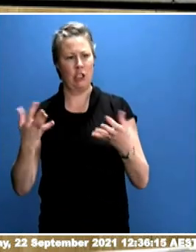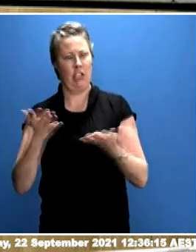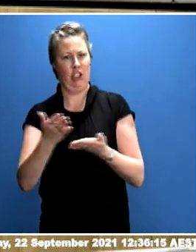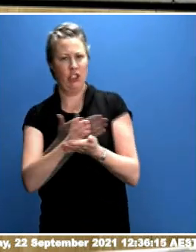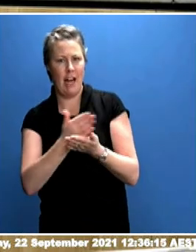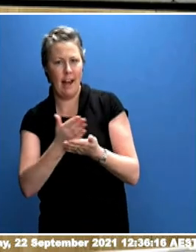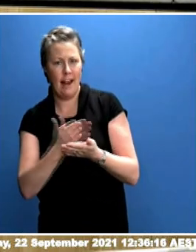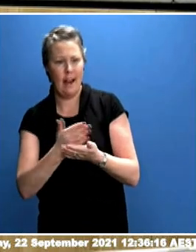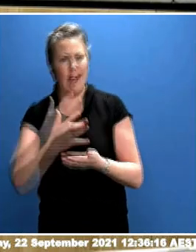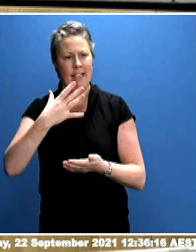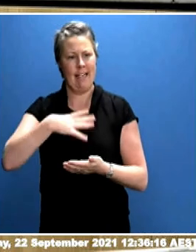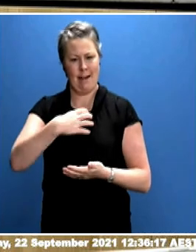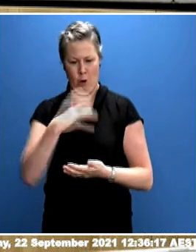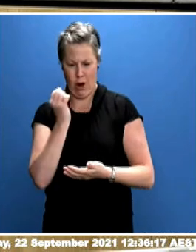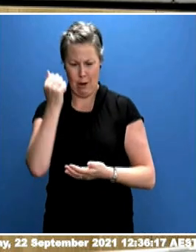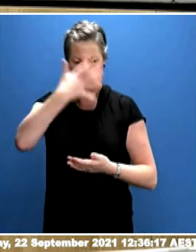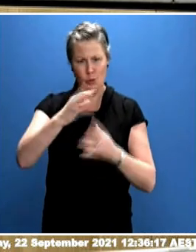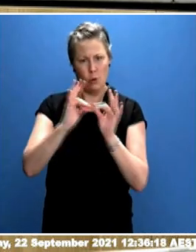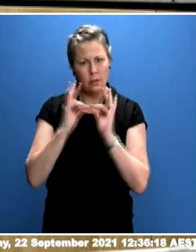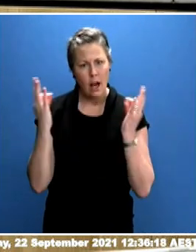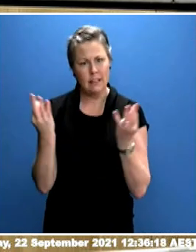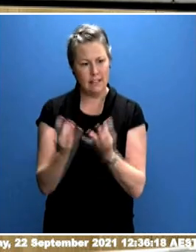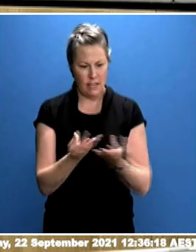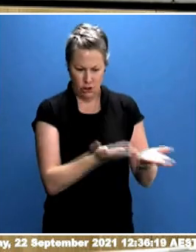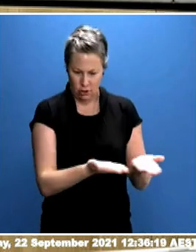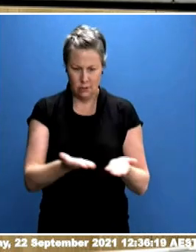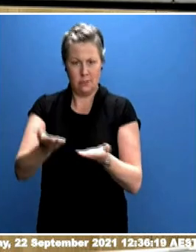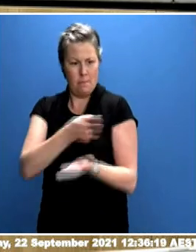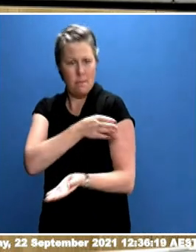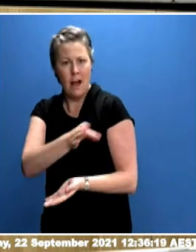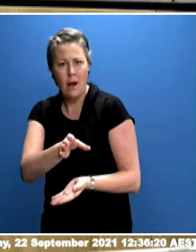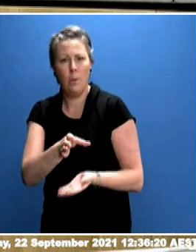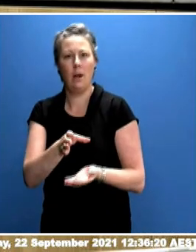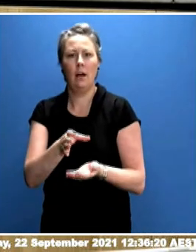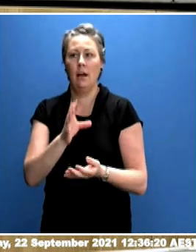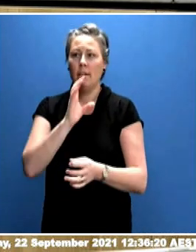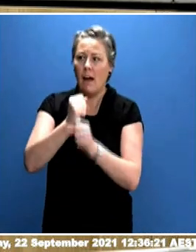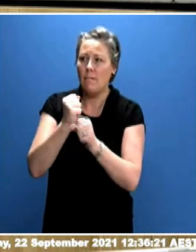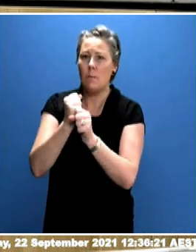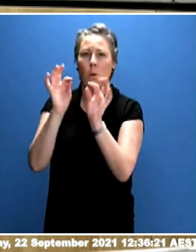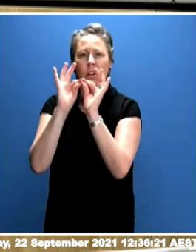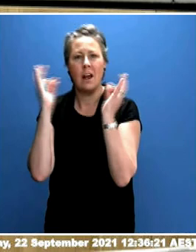community control sector, transforming government organisations and also,